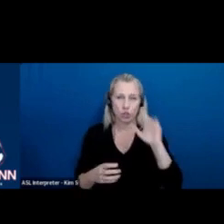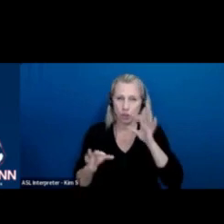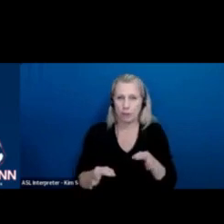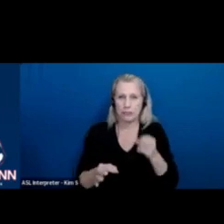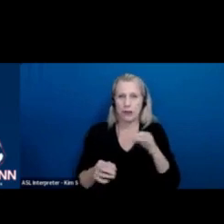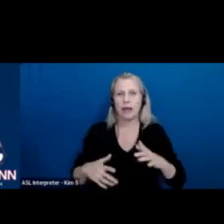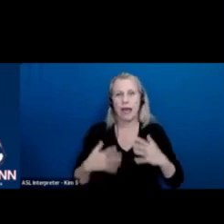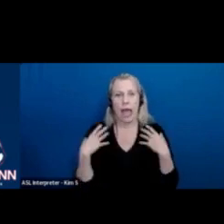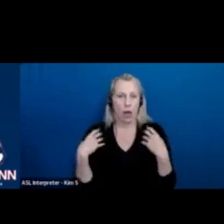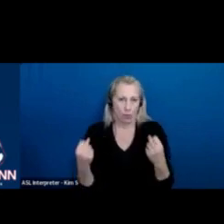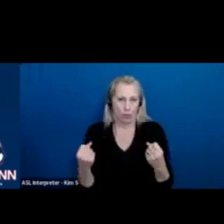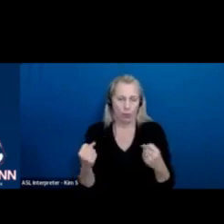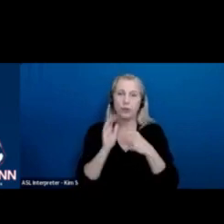gonna show you a video first